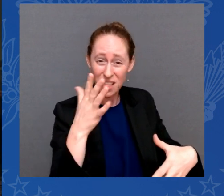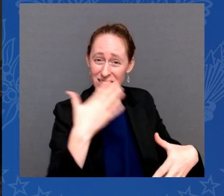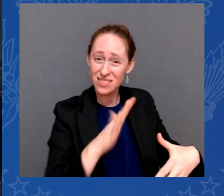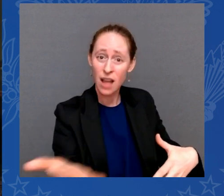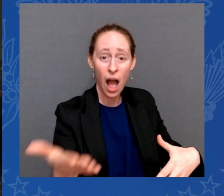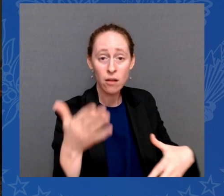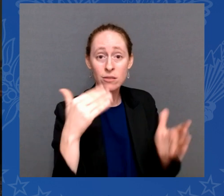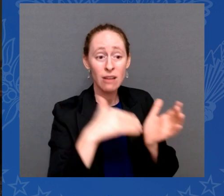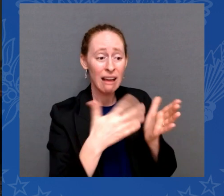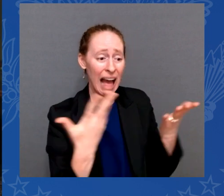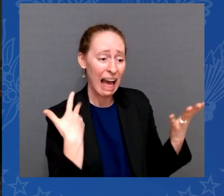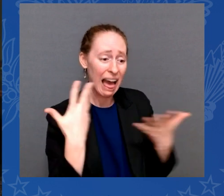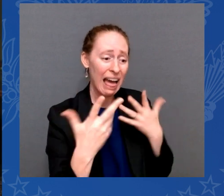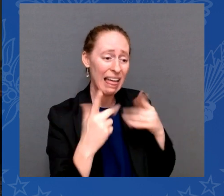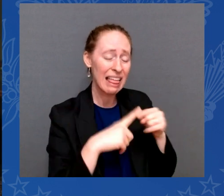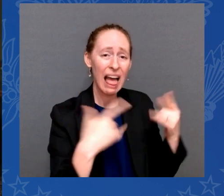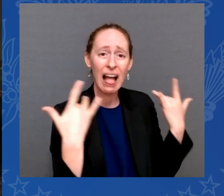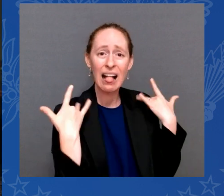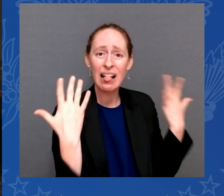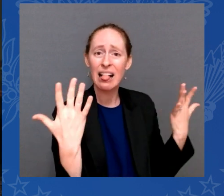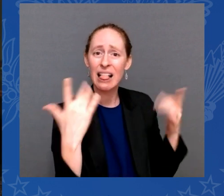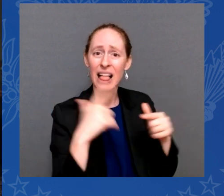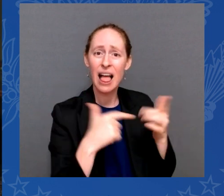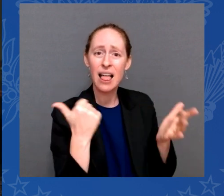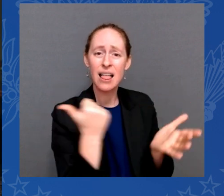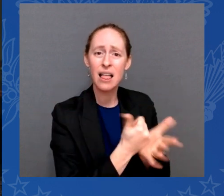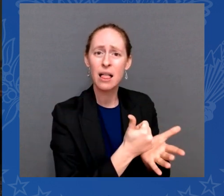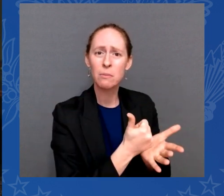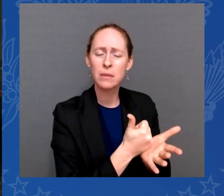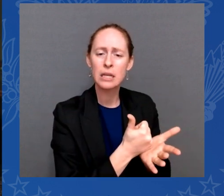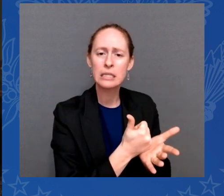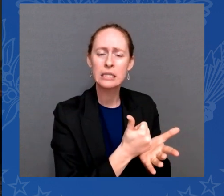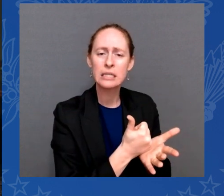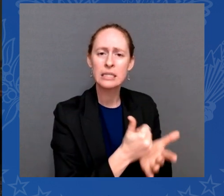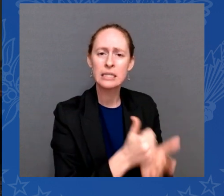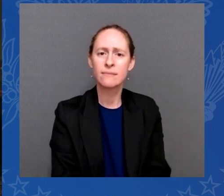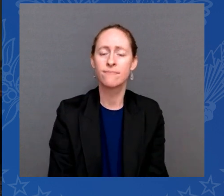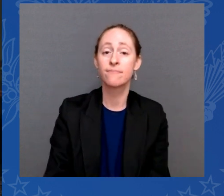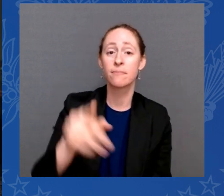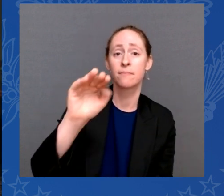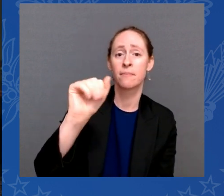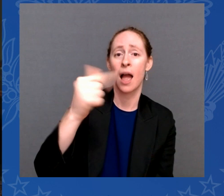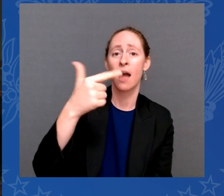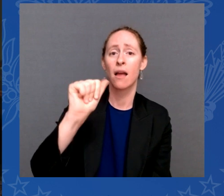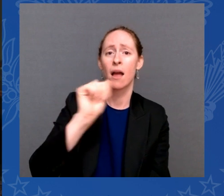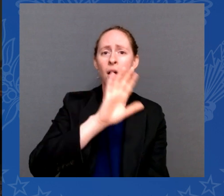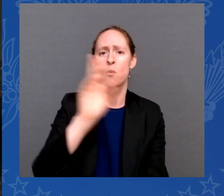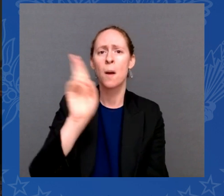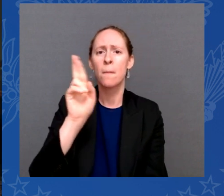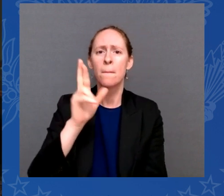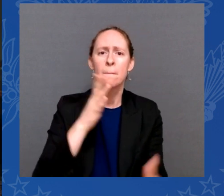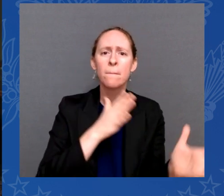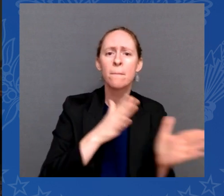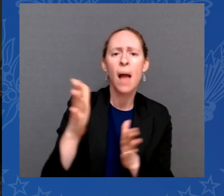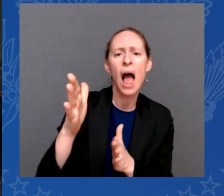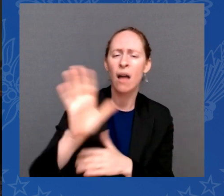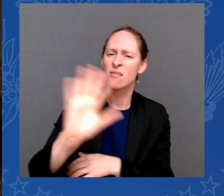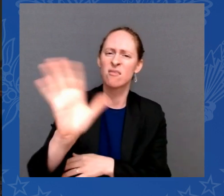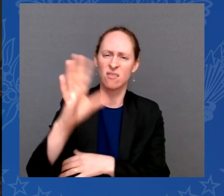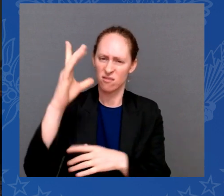talking about nationwide bans that would outlaw abortion in every state, under every circumstance, going after the broader right to privacy as well.